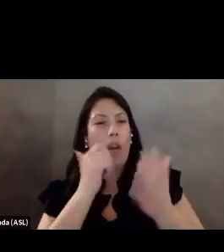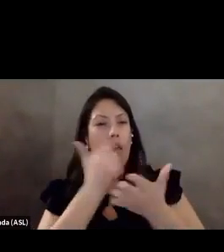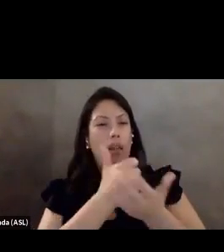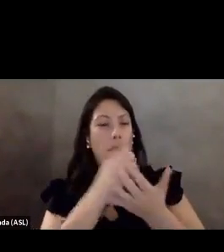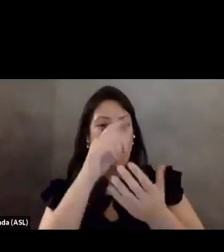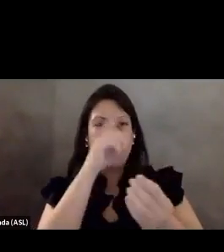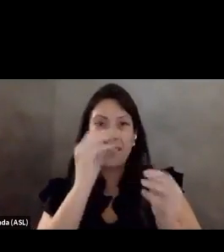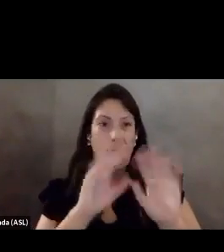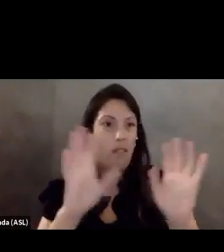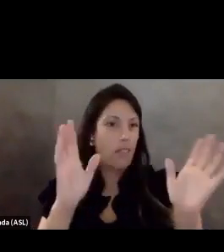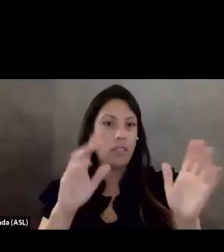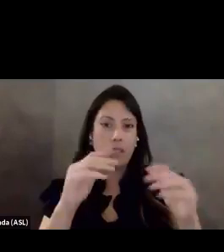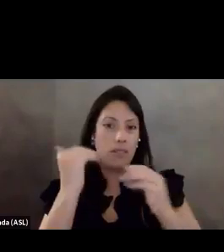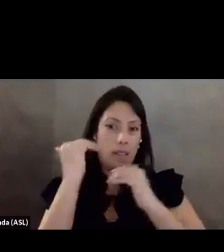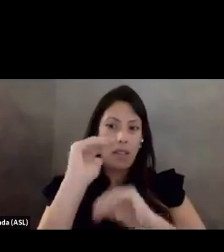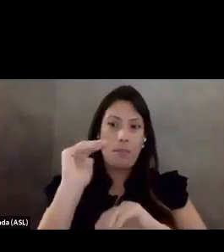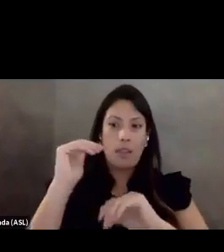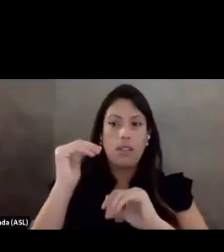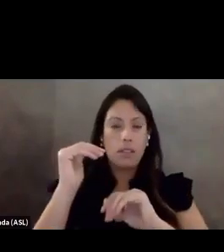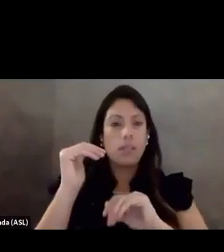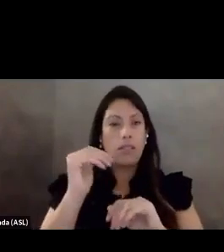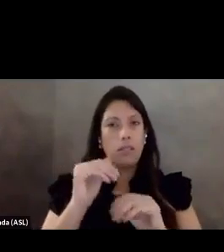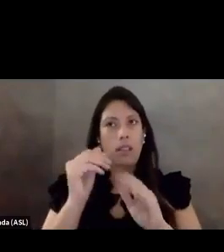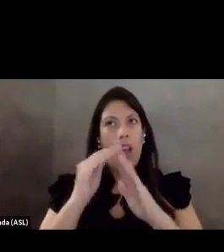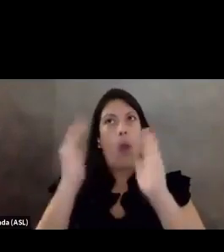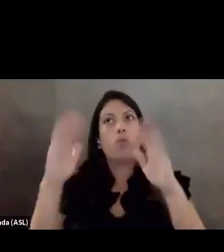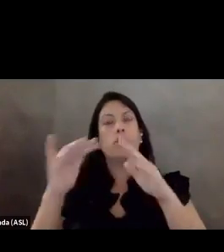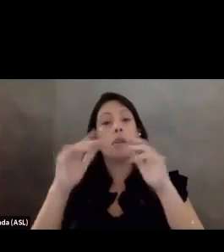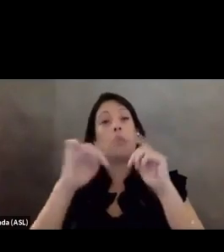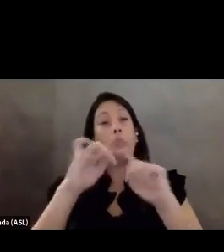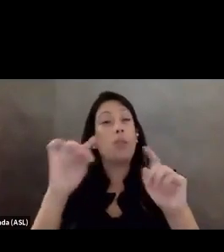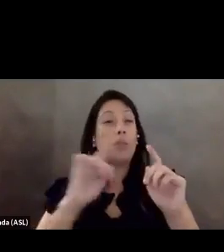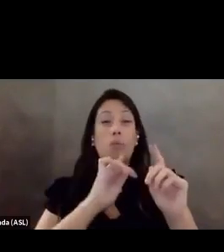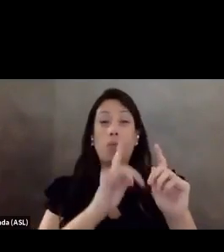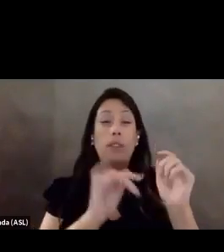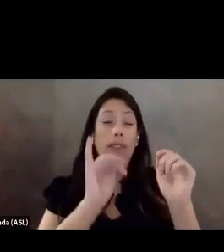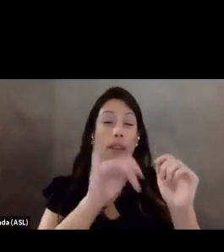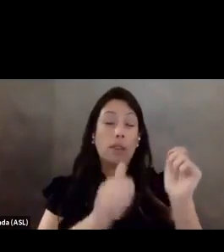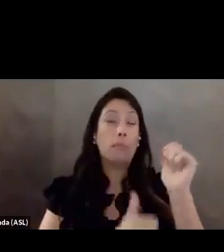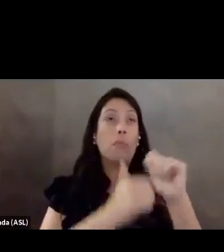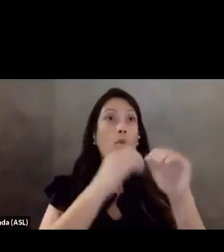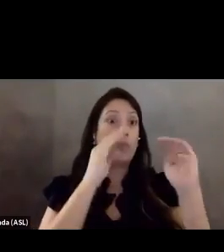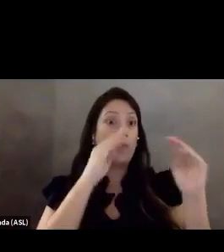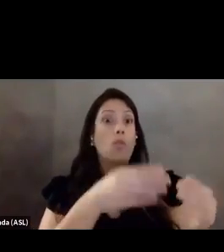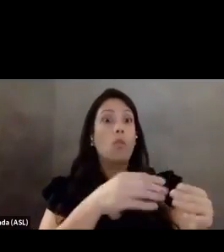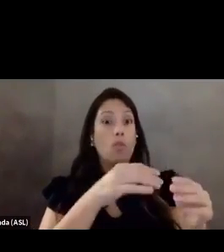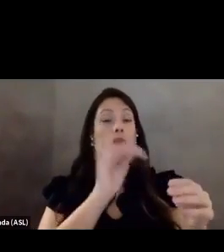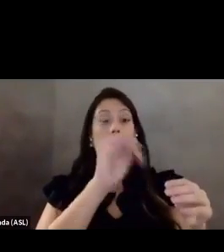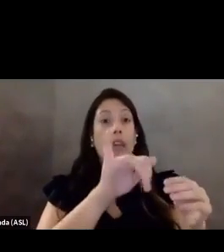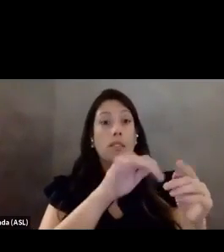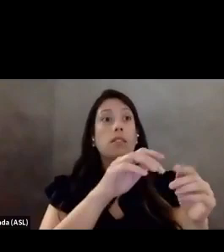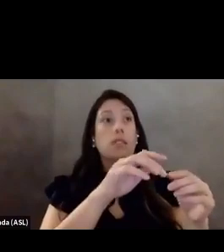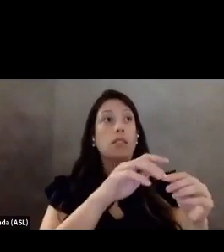And of course, that is a an area that you've got to get past to move out the purple. Right.